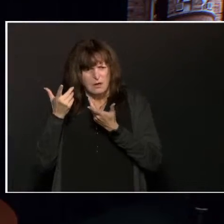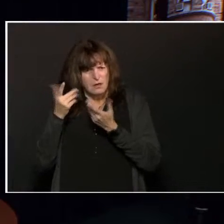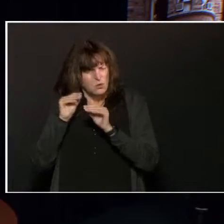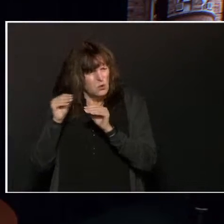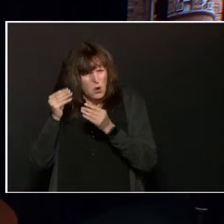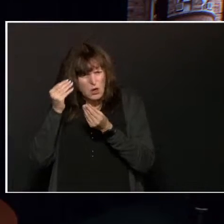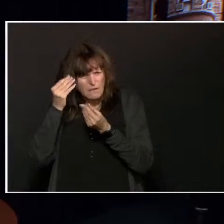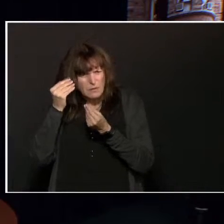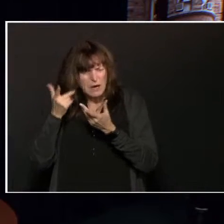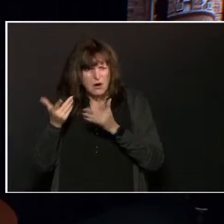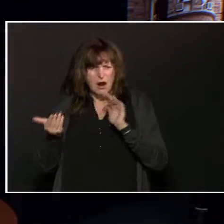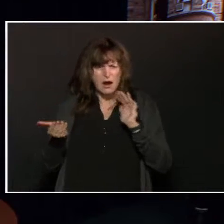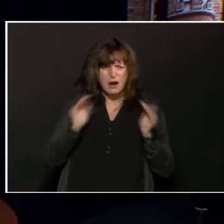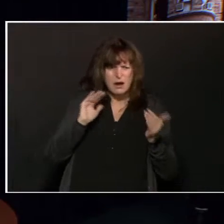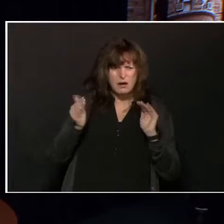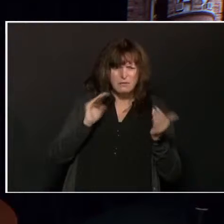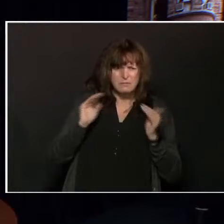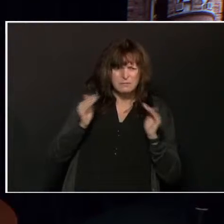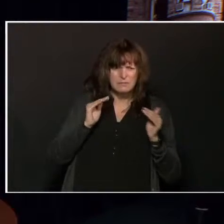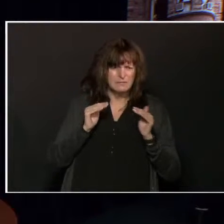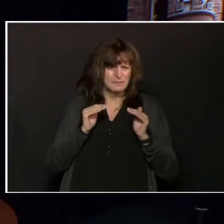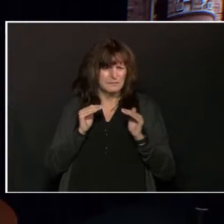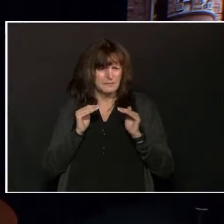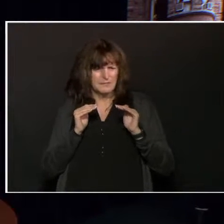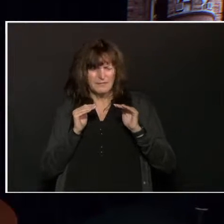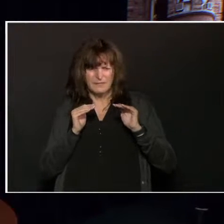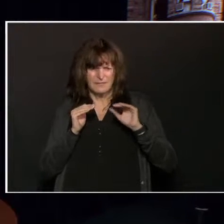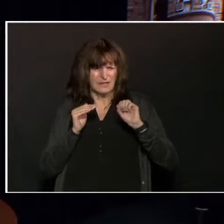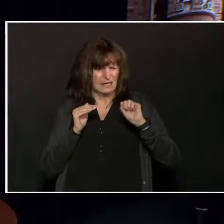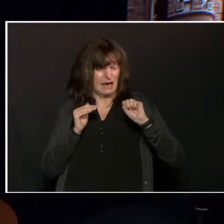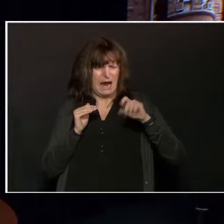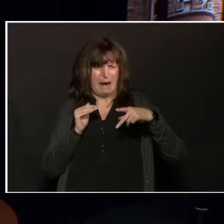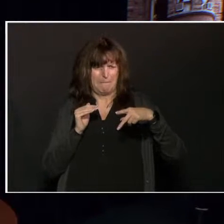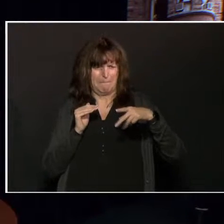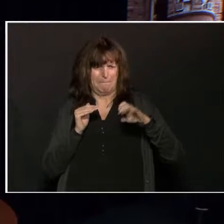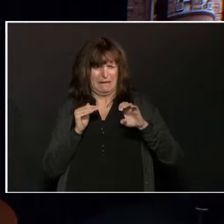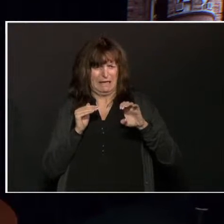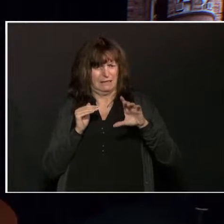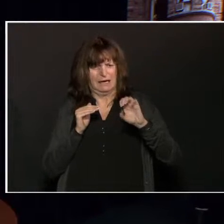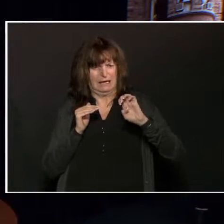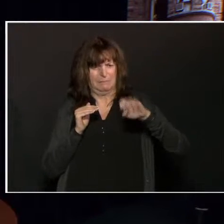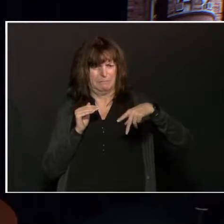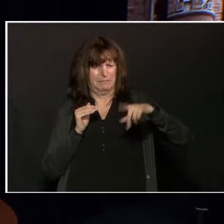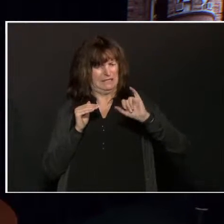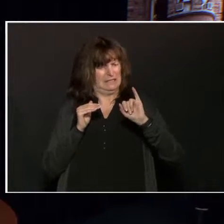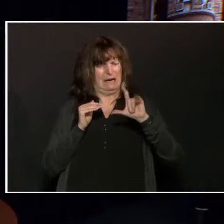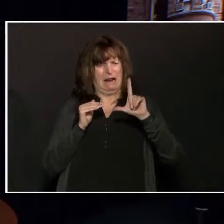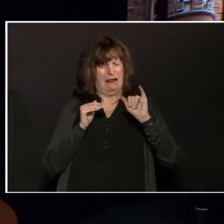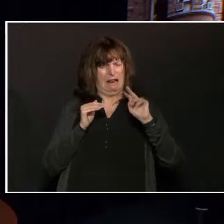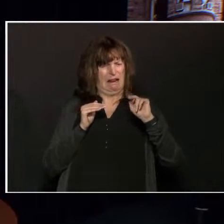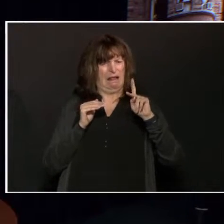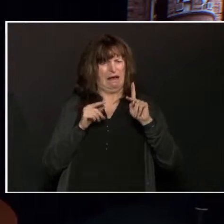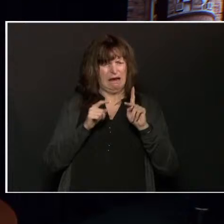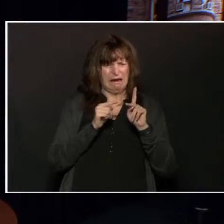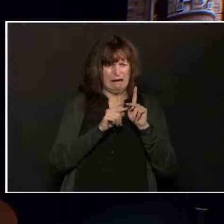FRANCE WHEN THEY STARTED AT ABOUT A FRANCE WHEN THEY STARTED AT ABOUT A 700 OR FRANCE WHEN THEY STARTED AT ABOUT A 700 OR 800 FRANCE WHEN THEY STARTED AT ABOUT A 700 OR 800 CASES ABOUT A 700 OR 800 CASES PER MILLION ABOUT A 700 OR 800 CASES PER MILLION POPULATION MILLION POPULATION JUST REMIND PEOPLE MILLION POPULATION JUST REMIND PEOPLE DO